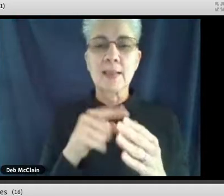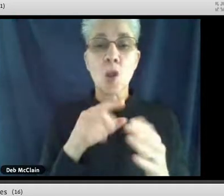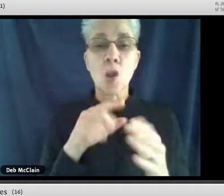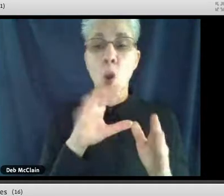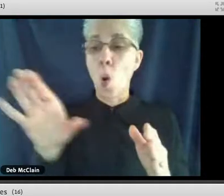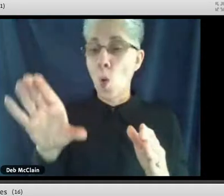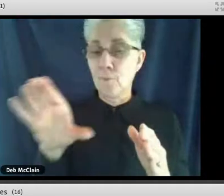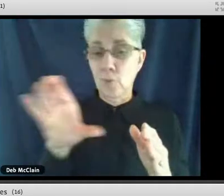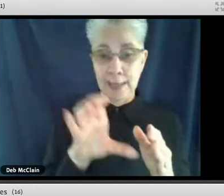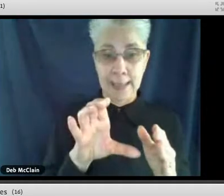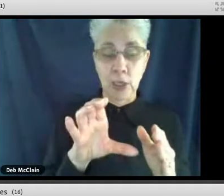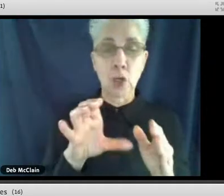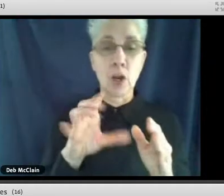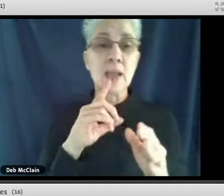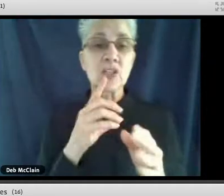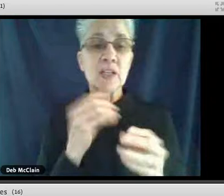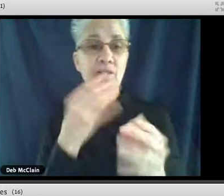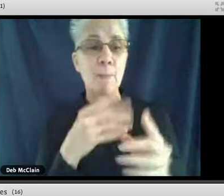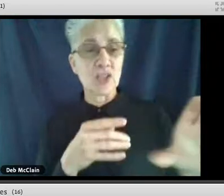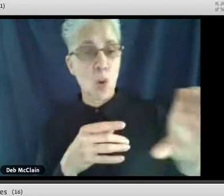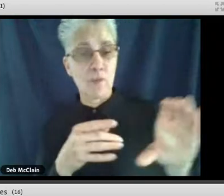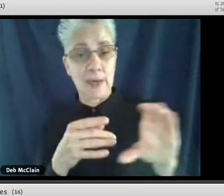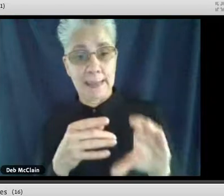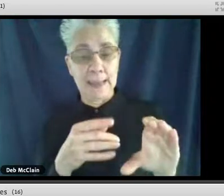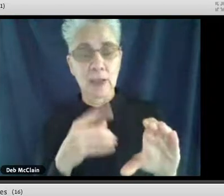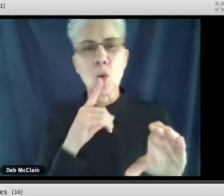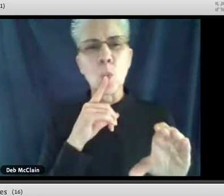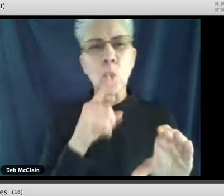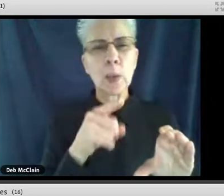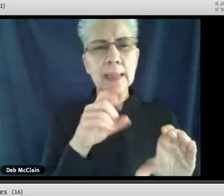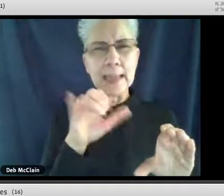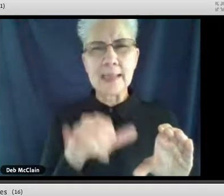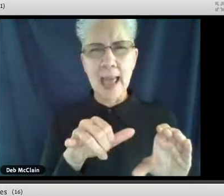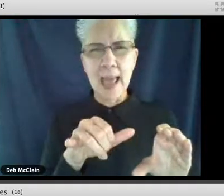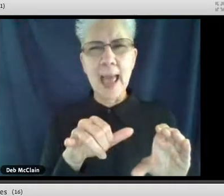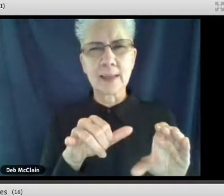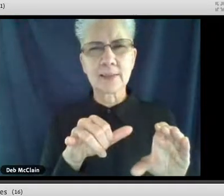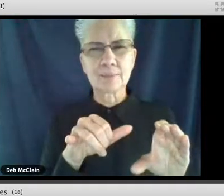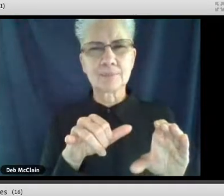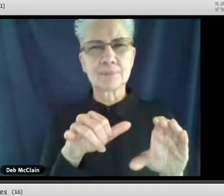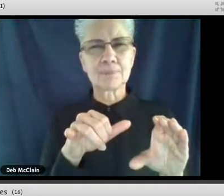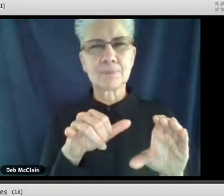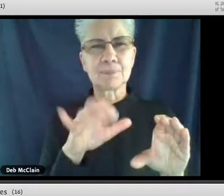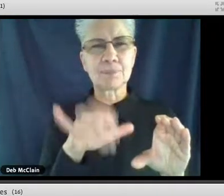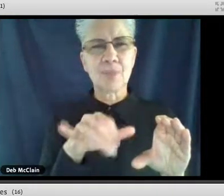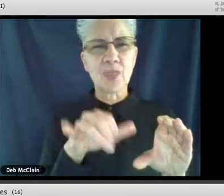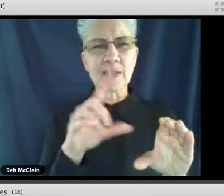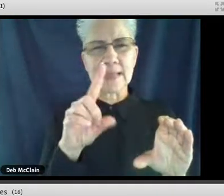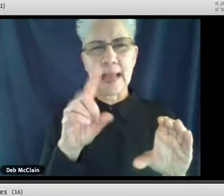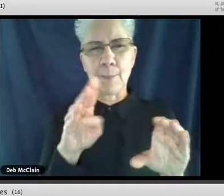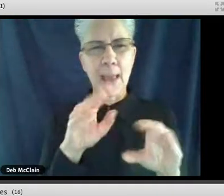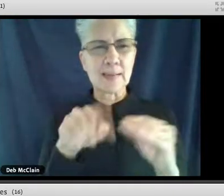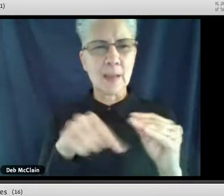and she has got information over here. She really needs this database and resources